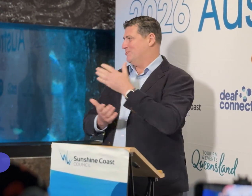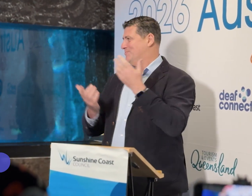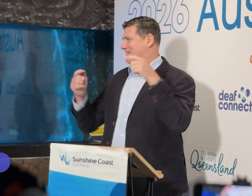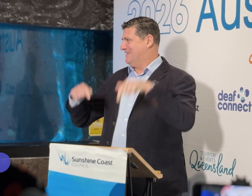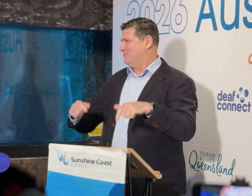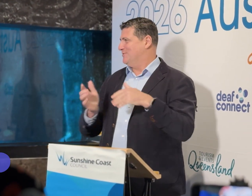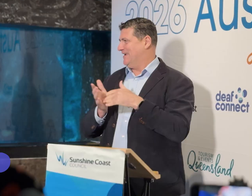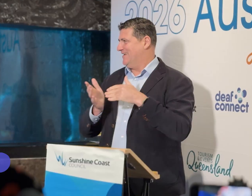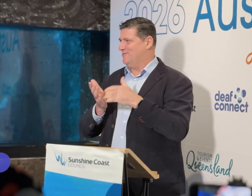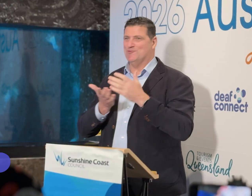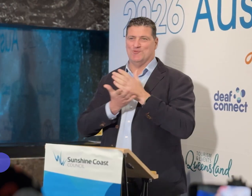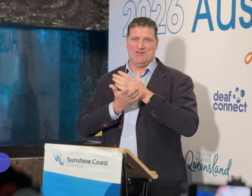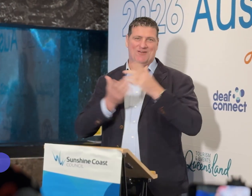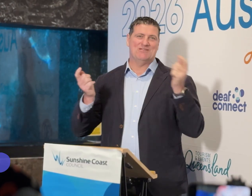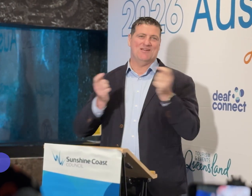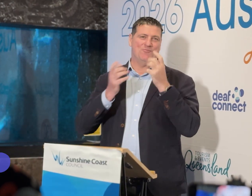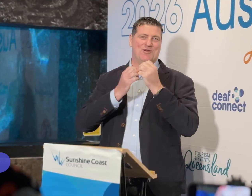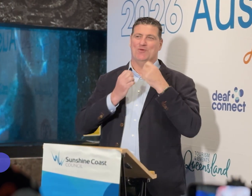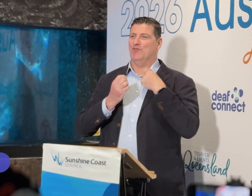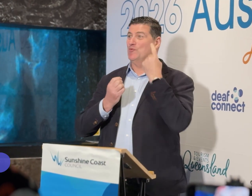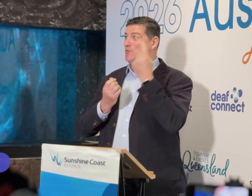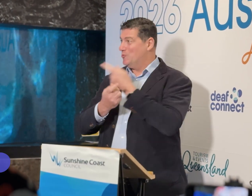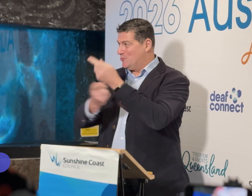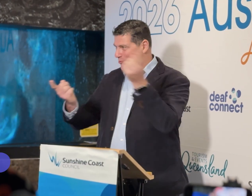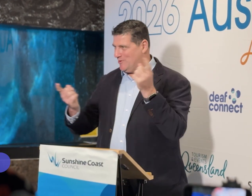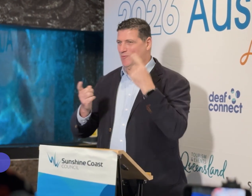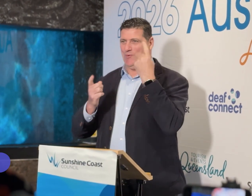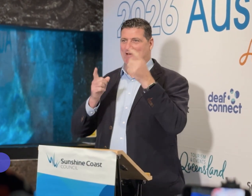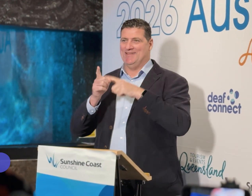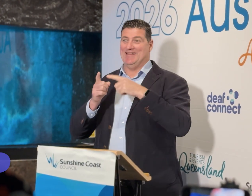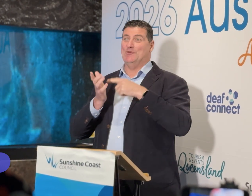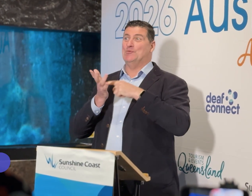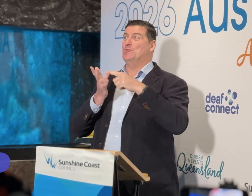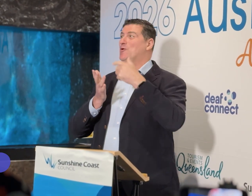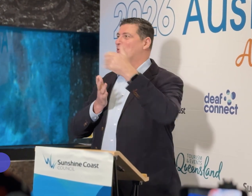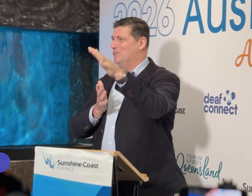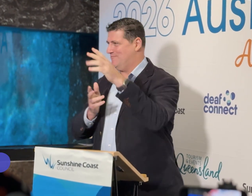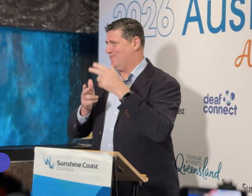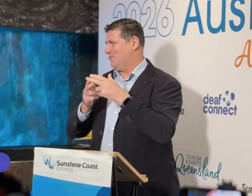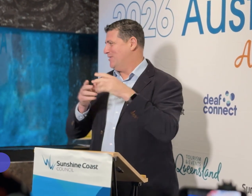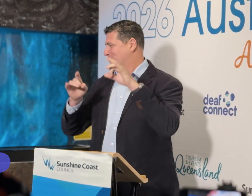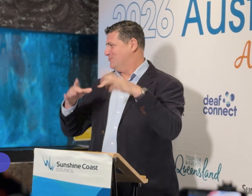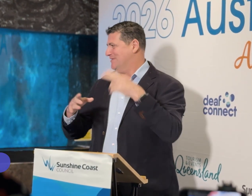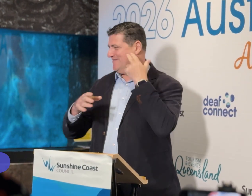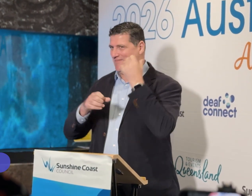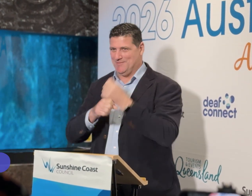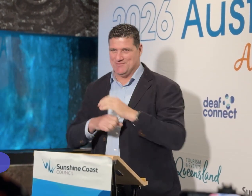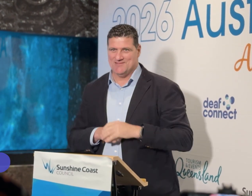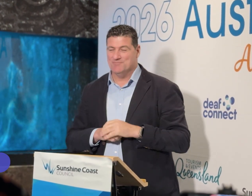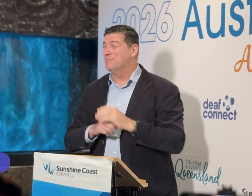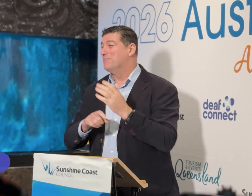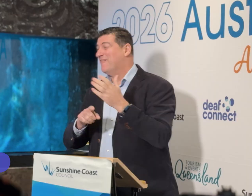to be standing here today to share in the celebrations with all of you. With one year to go for the Australian Deaf Games.